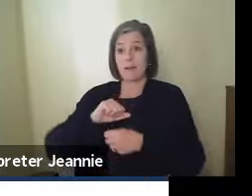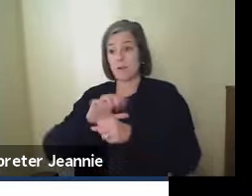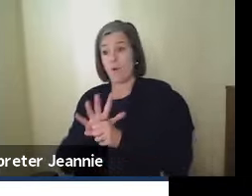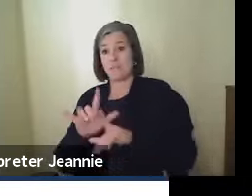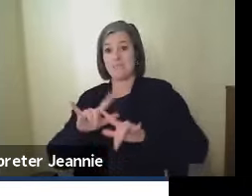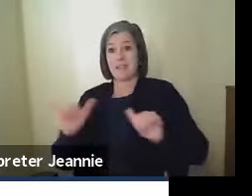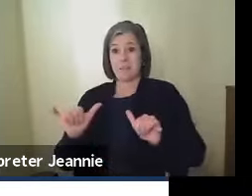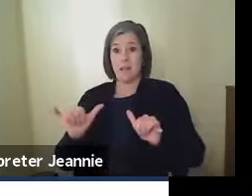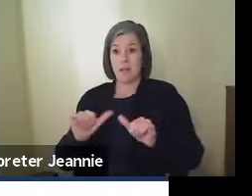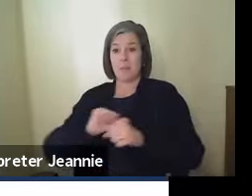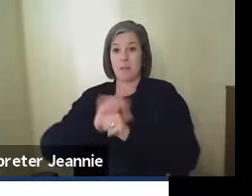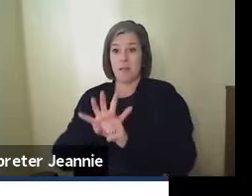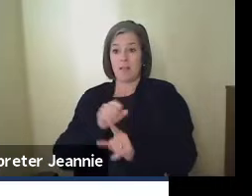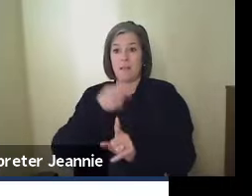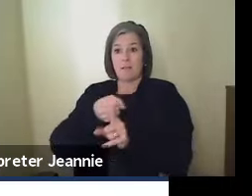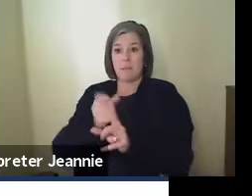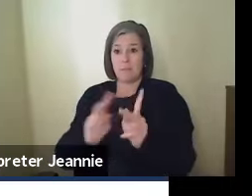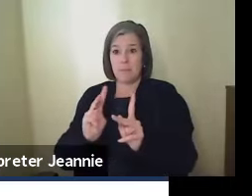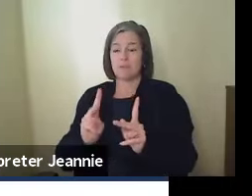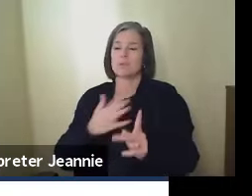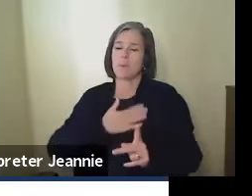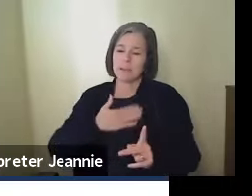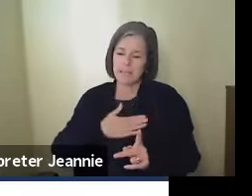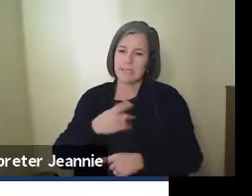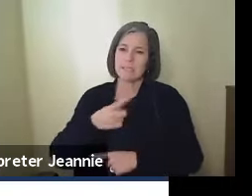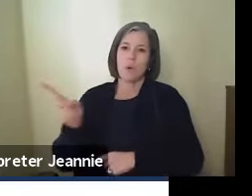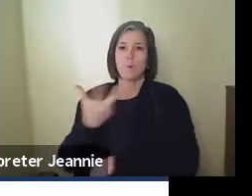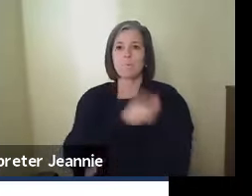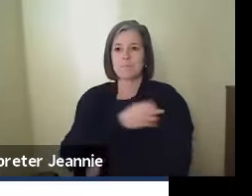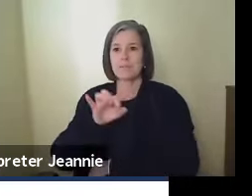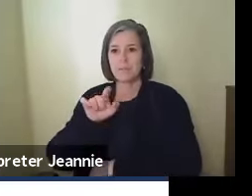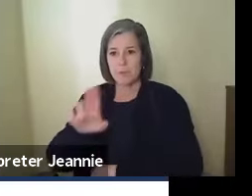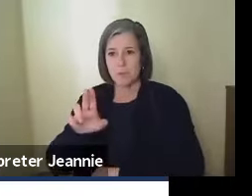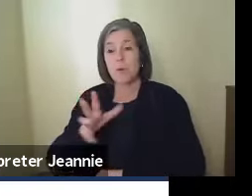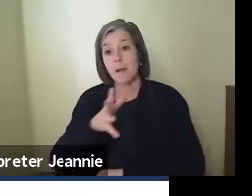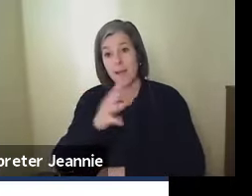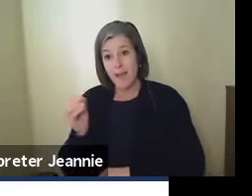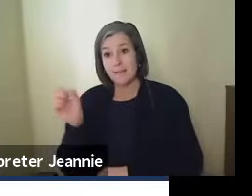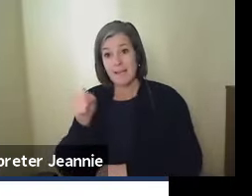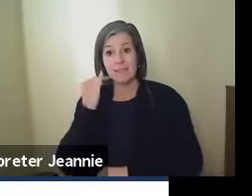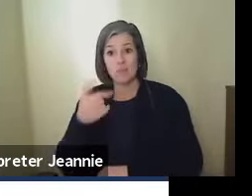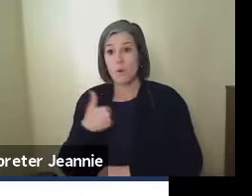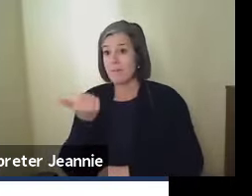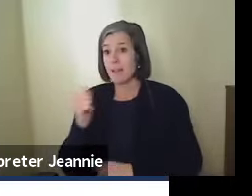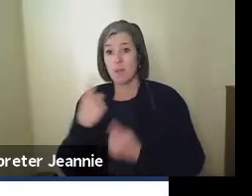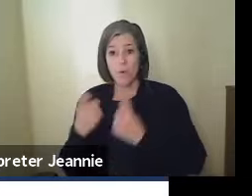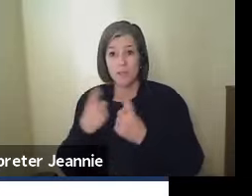Please, please go get a flu vaccine and if you have questions, please go to our website.